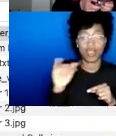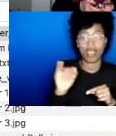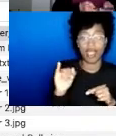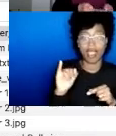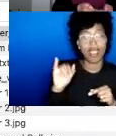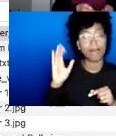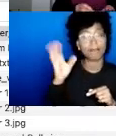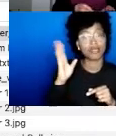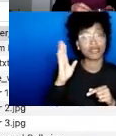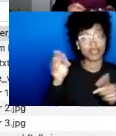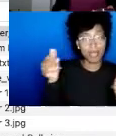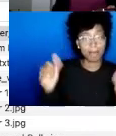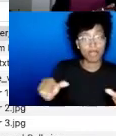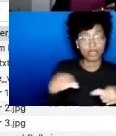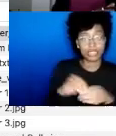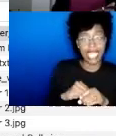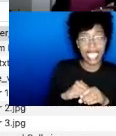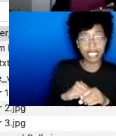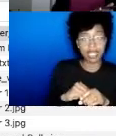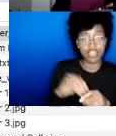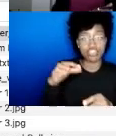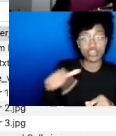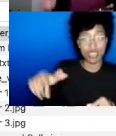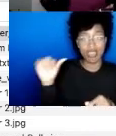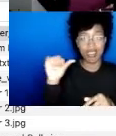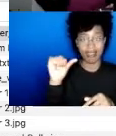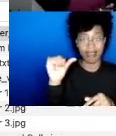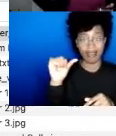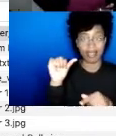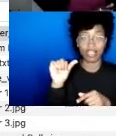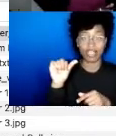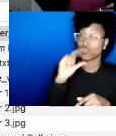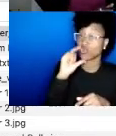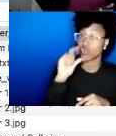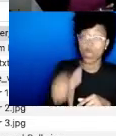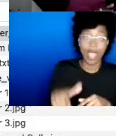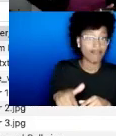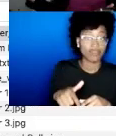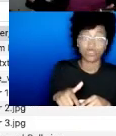in the Q&A. 07:44:40 You do not have to go to the general